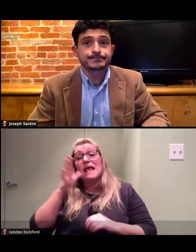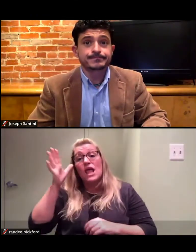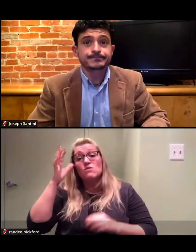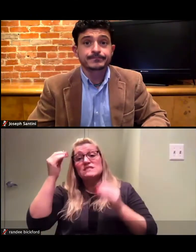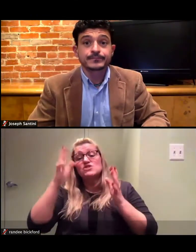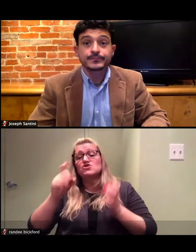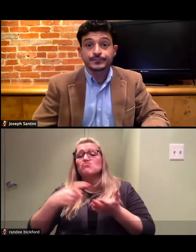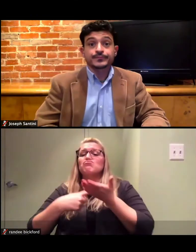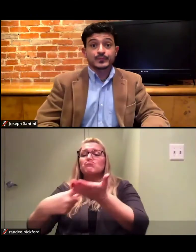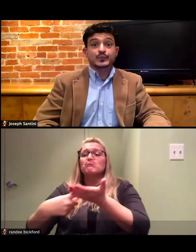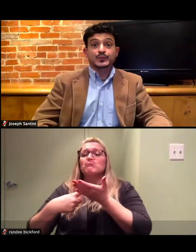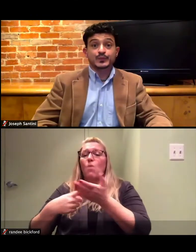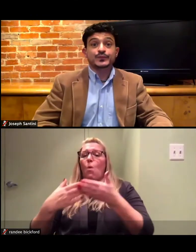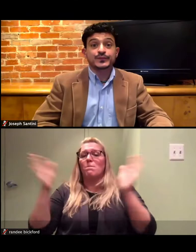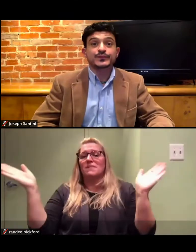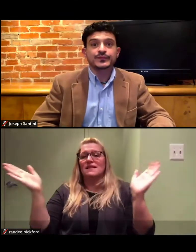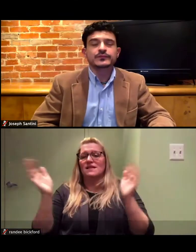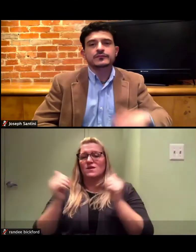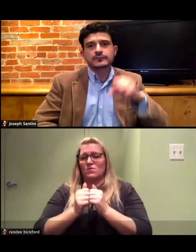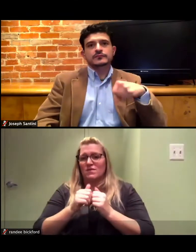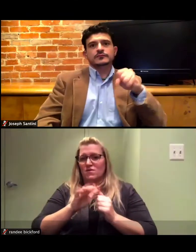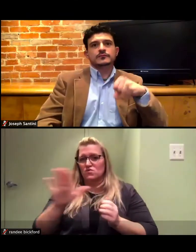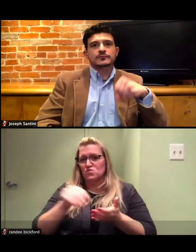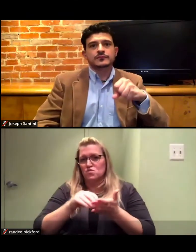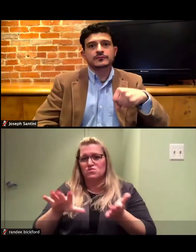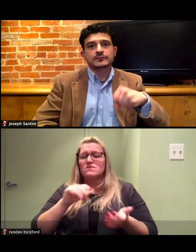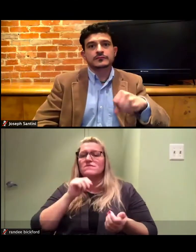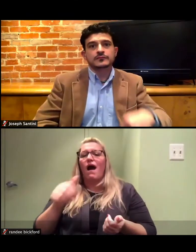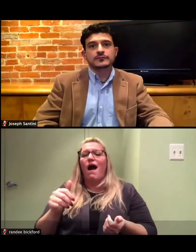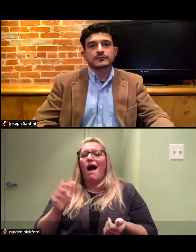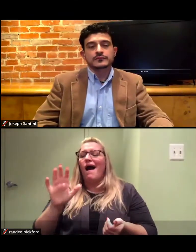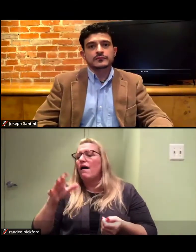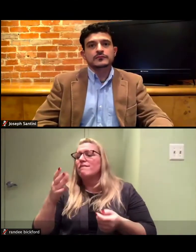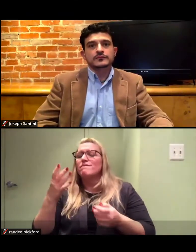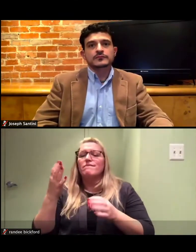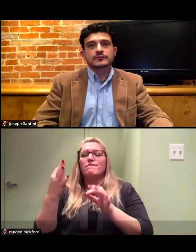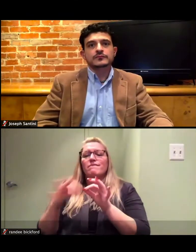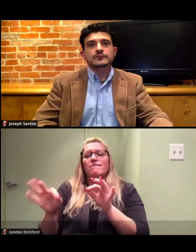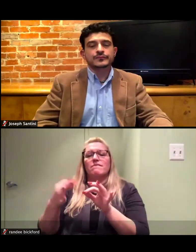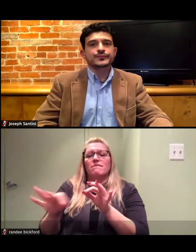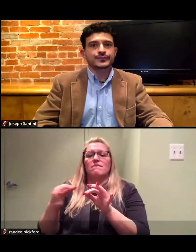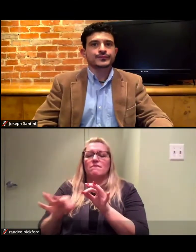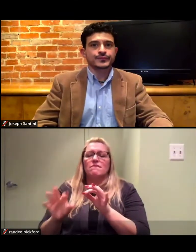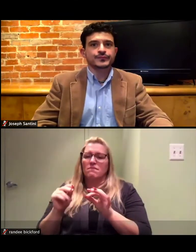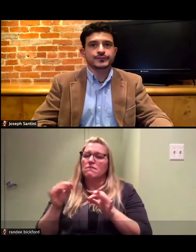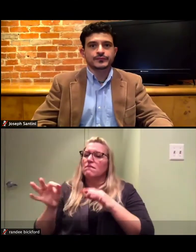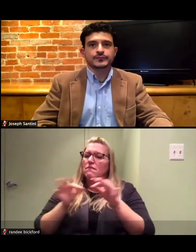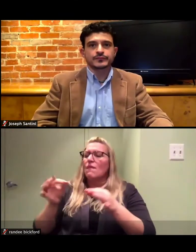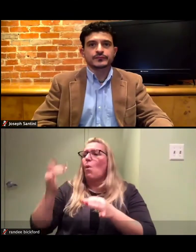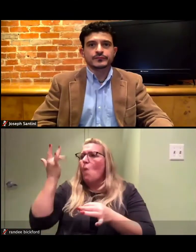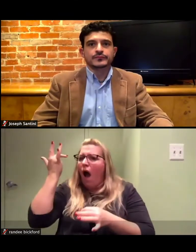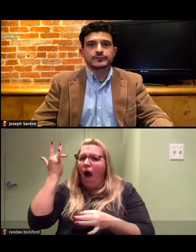We absolutely have to help teachers and parents fill the gaps in the deaf child's education.